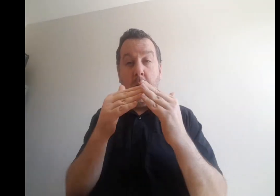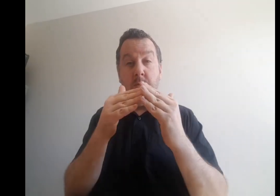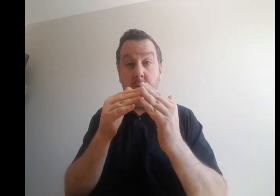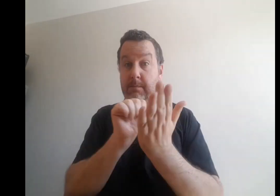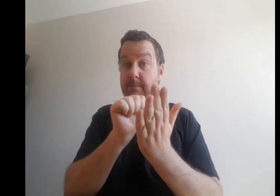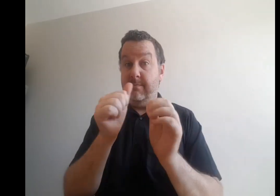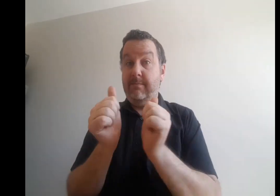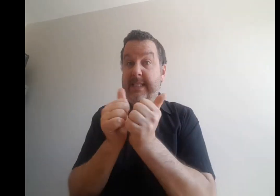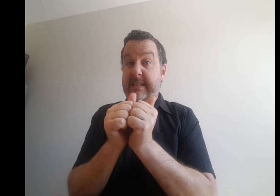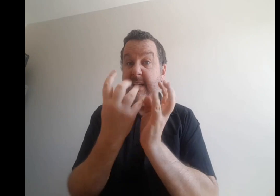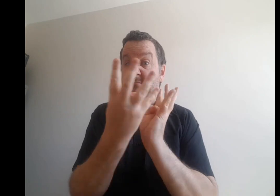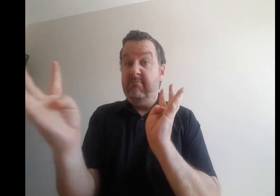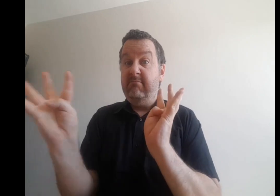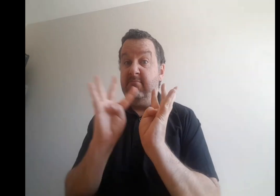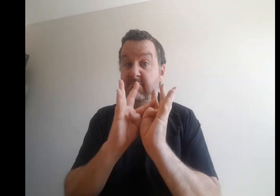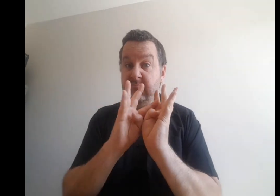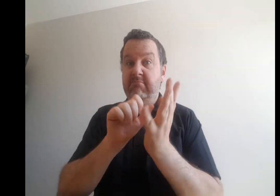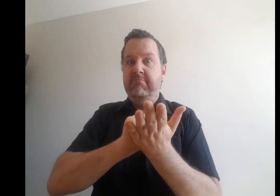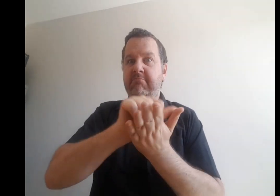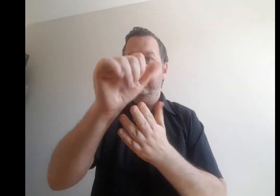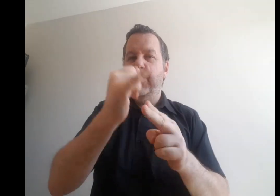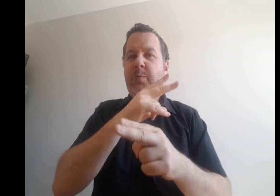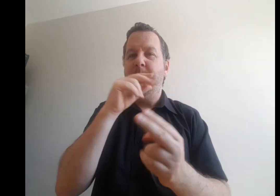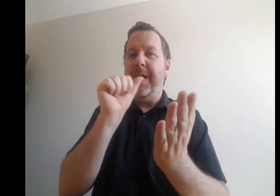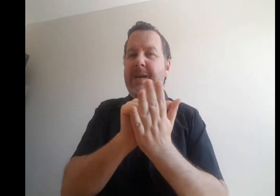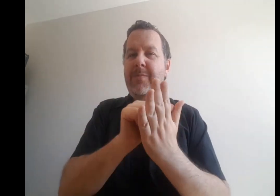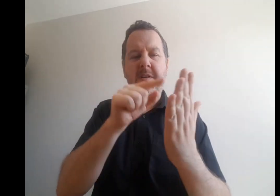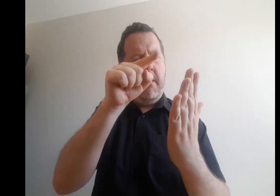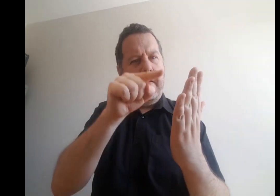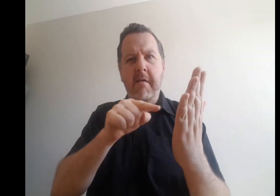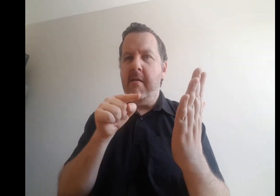talking about deaf inmates and their experiences.